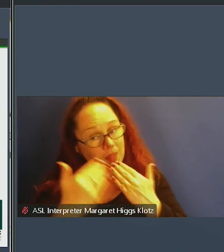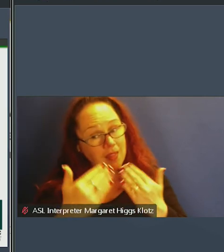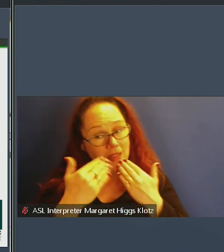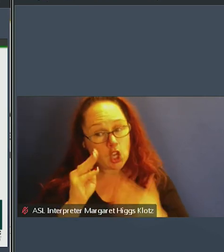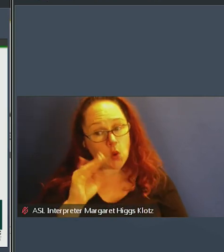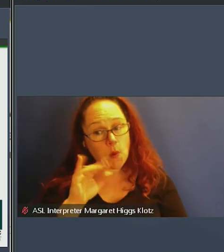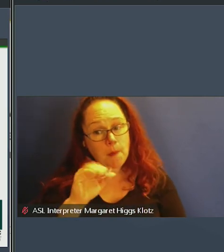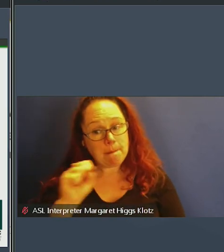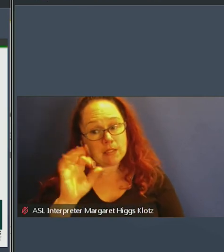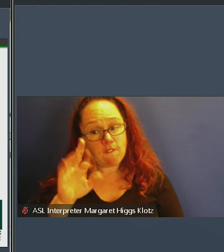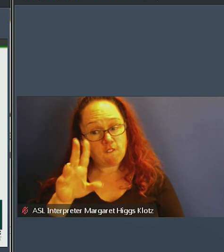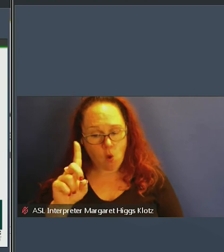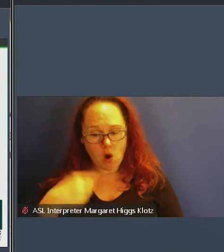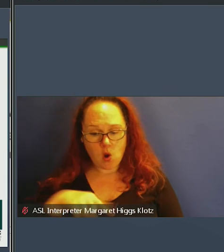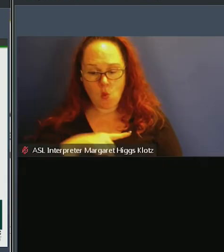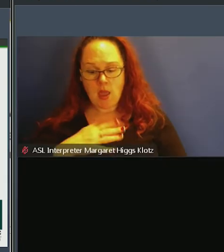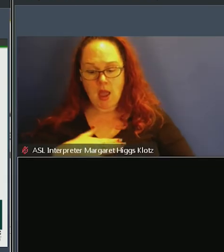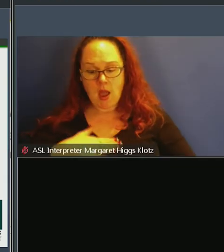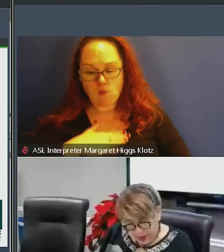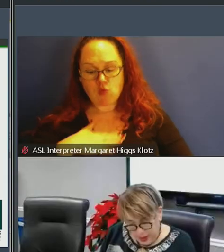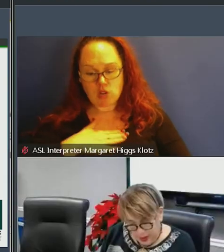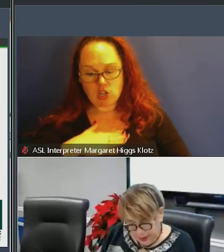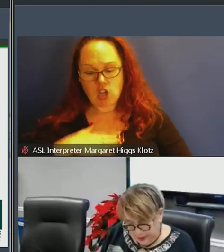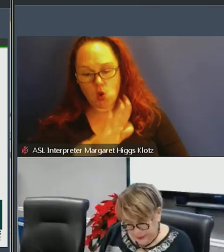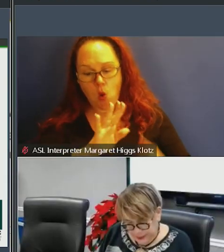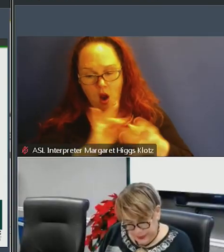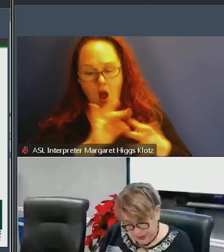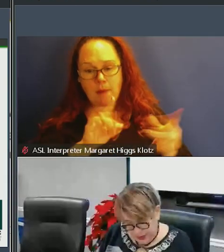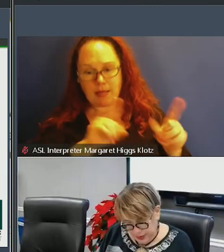We appreciate your comments as well. Okay.